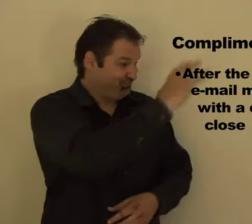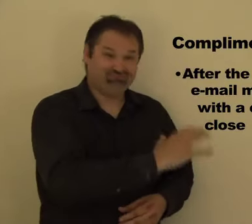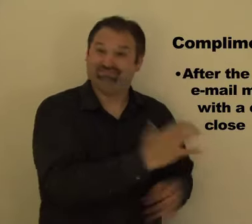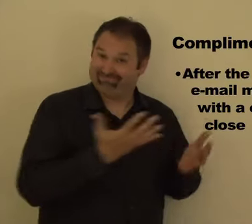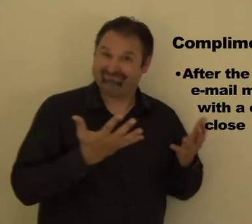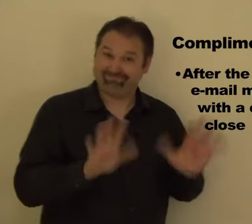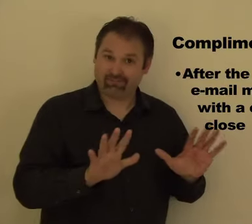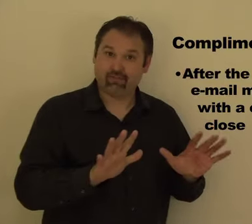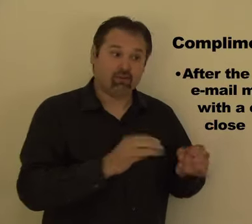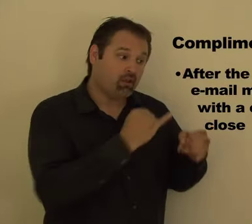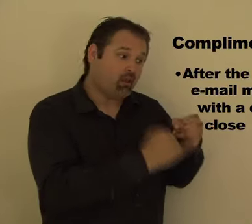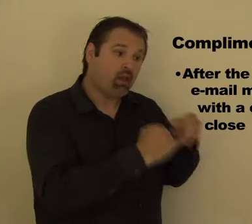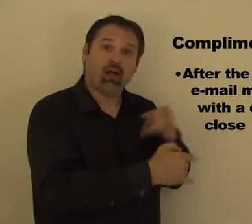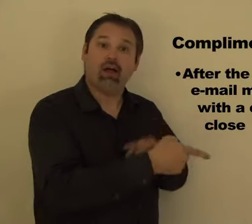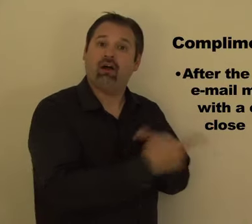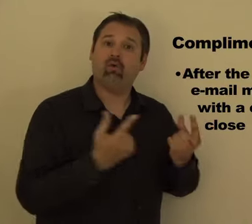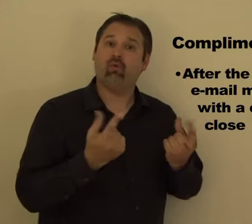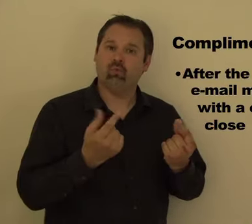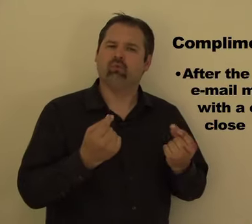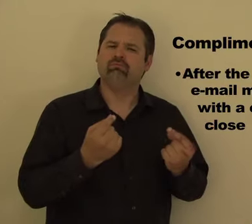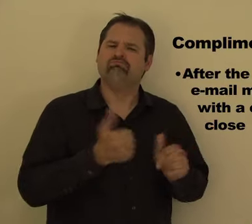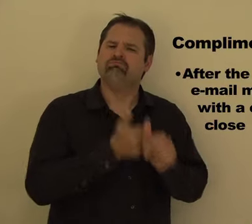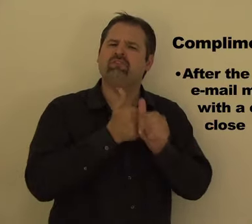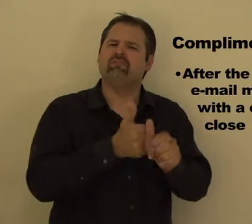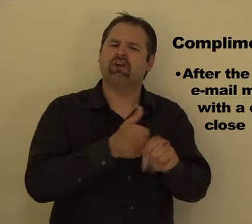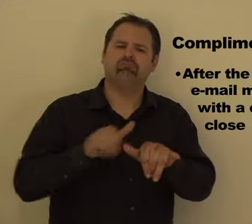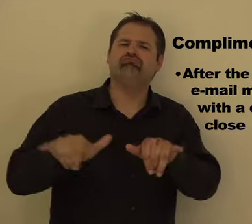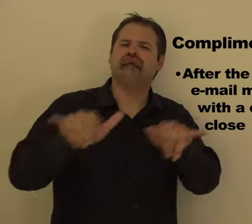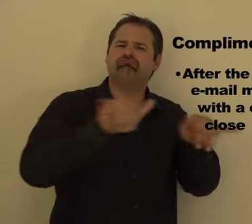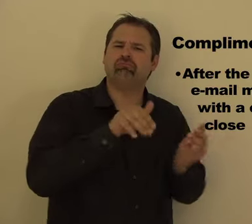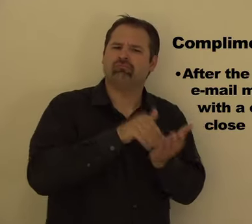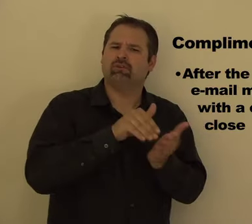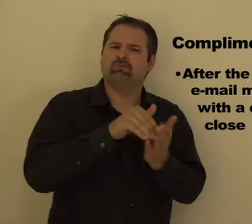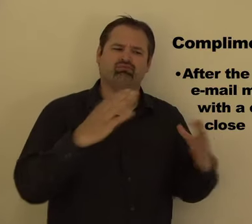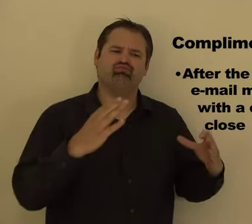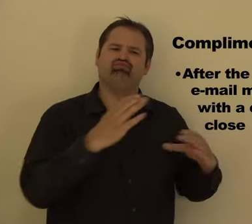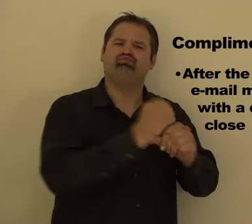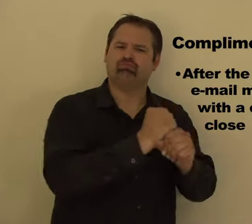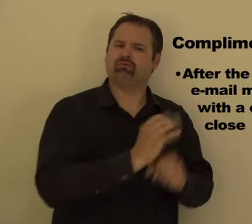including a complimentary closing to your message,